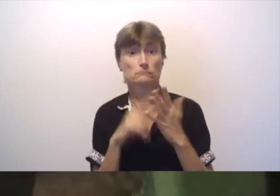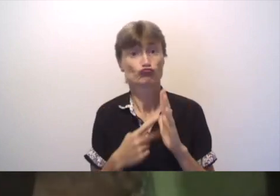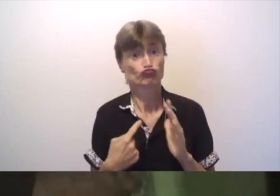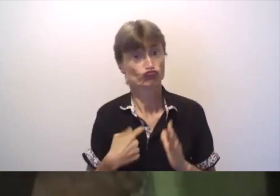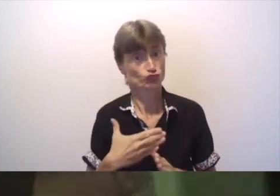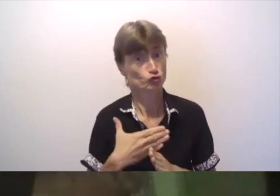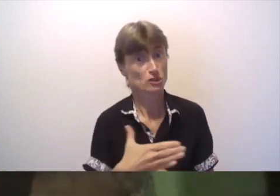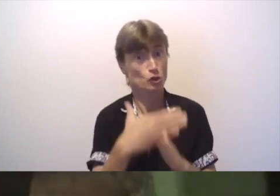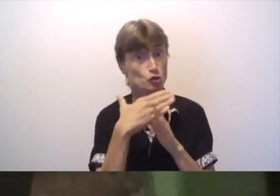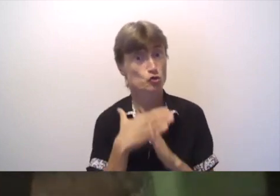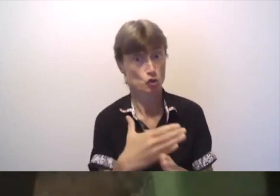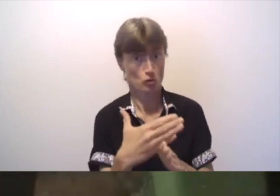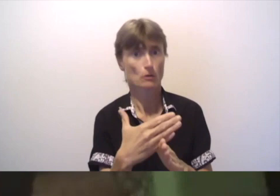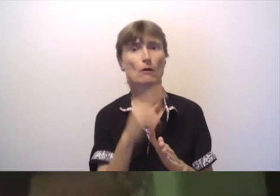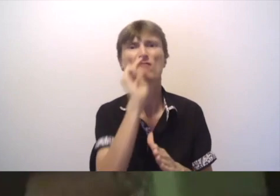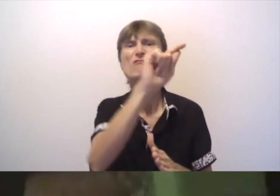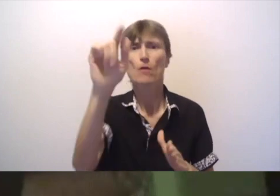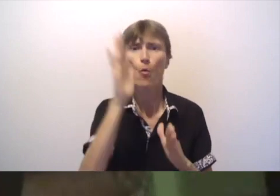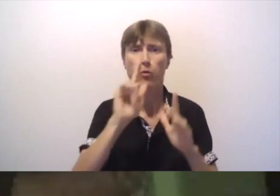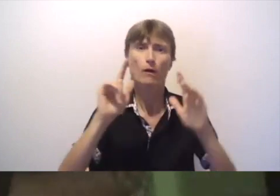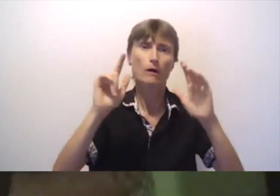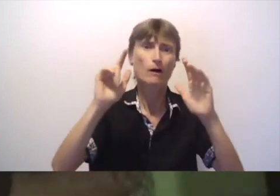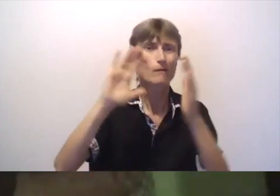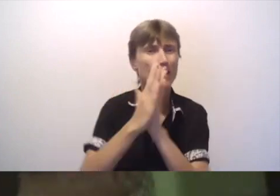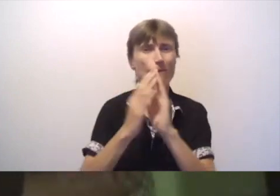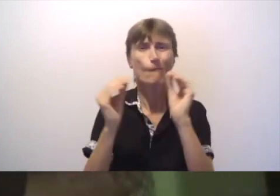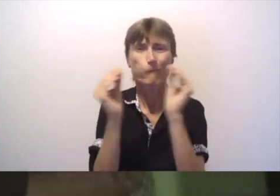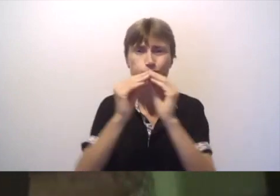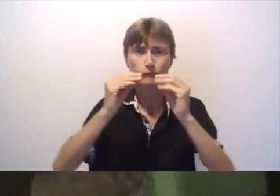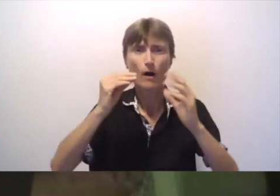uh from other perspectives or at least see how other people